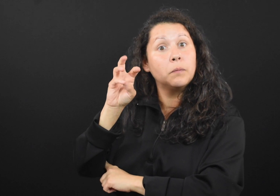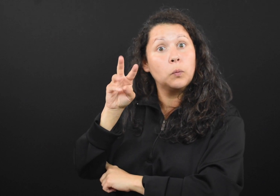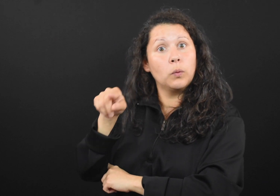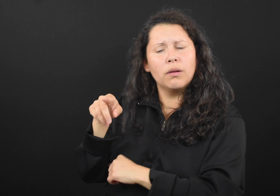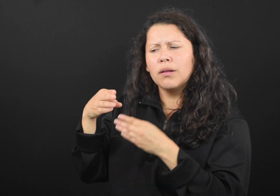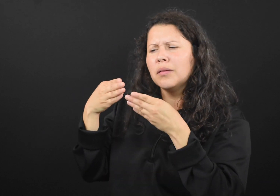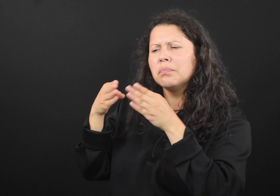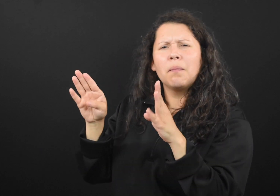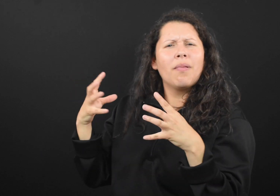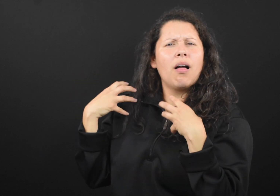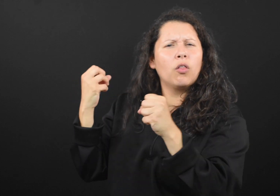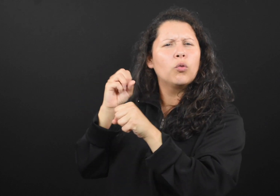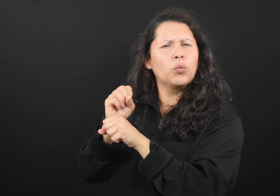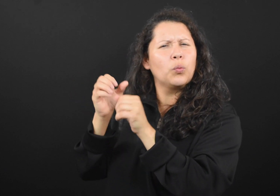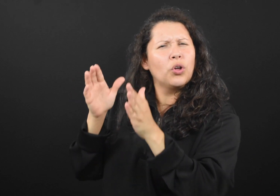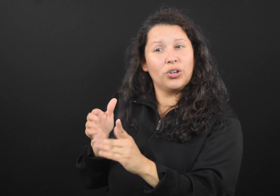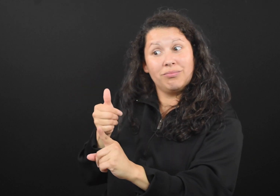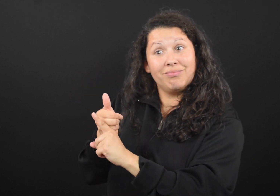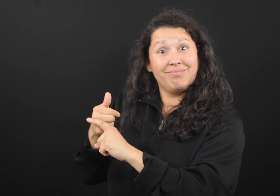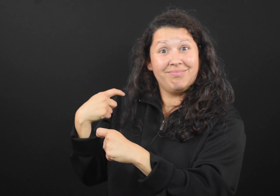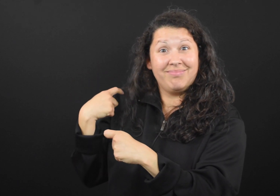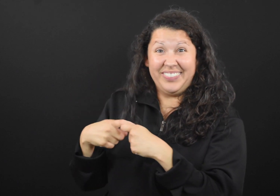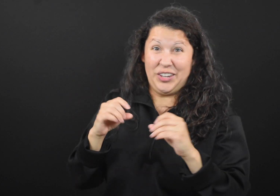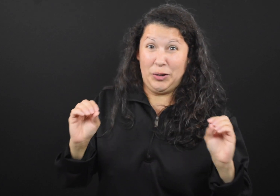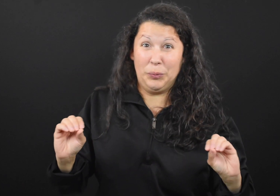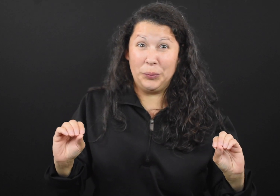As Plainview did not have a Latinx public health worker,